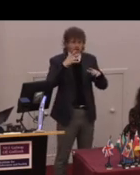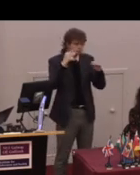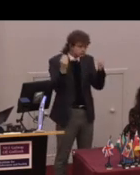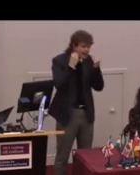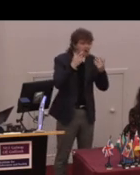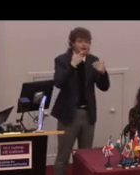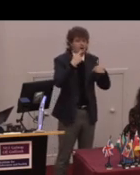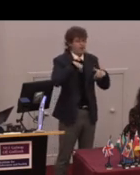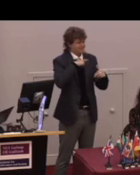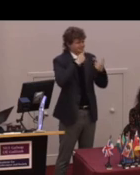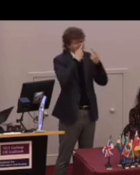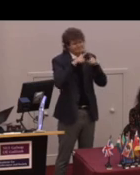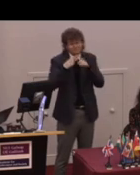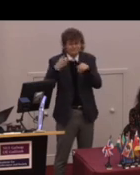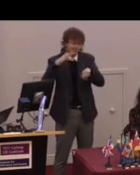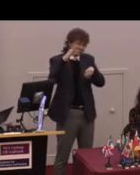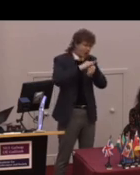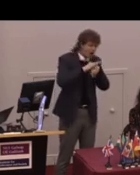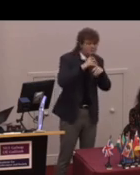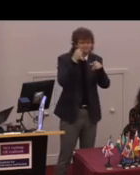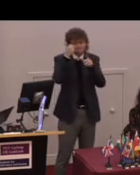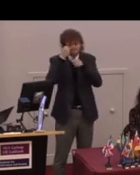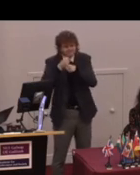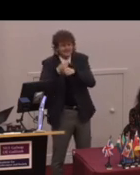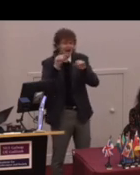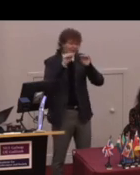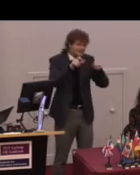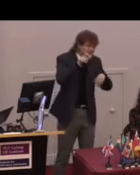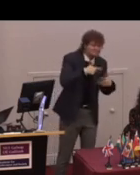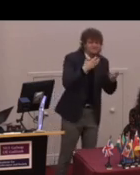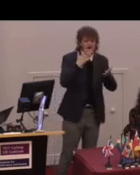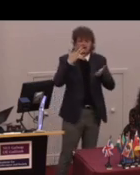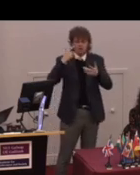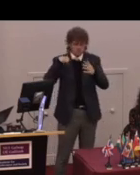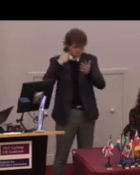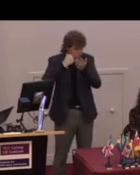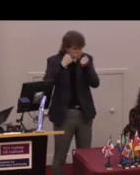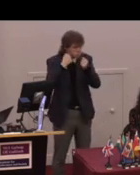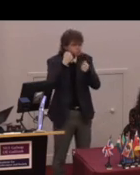nurses, caregivers, advocates and social workers, so that we can build stronger communities.